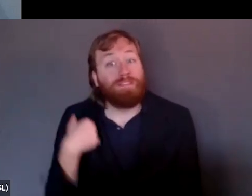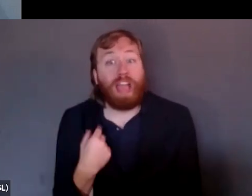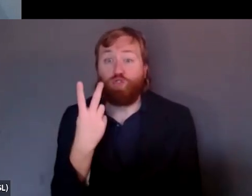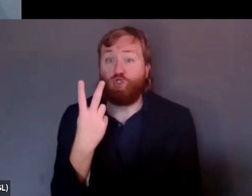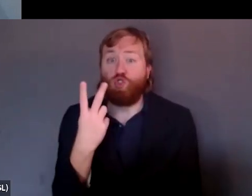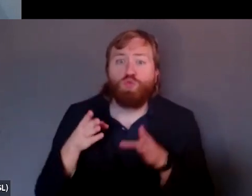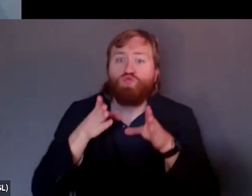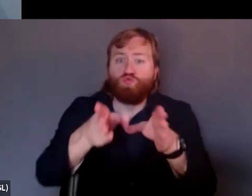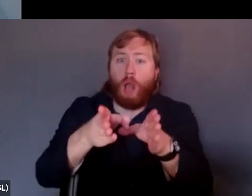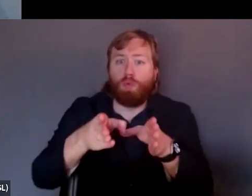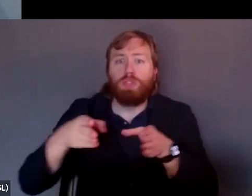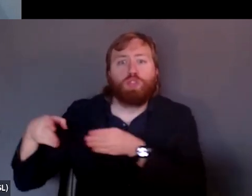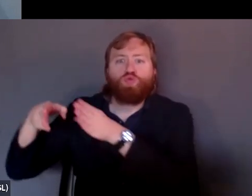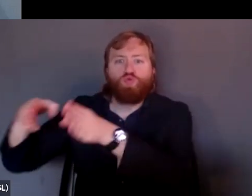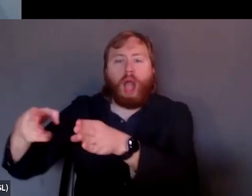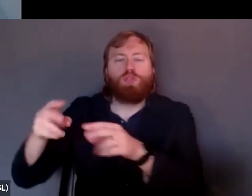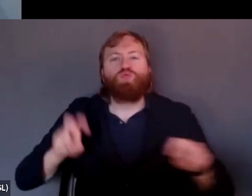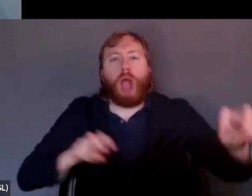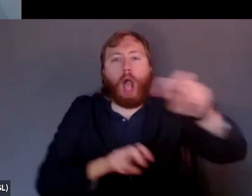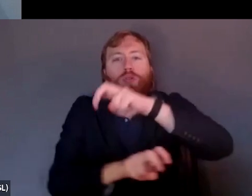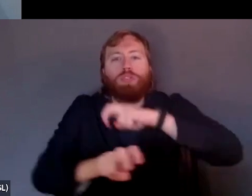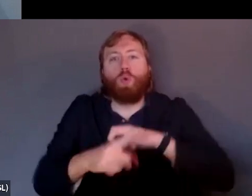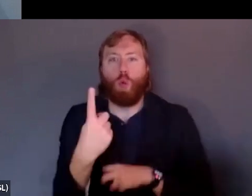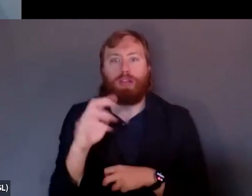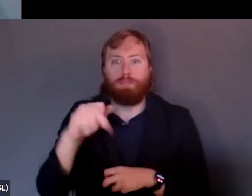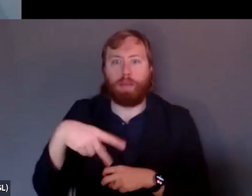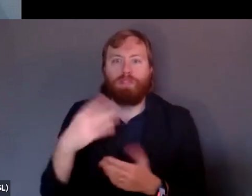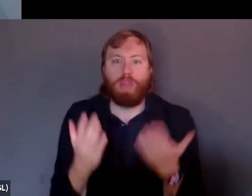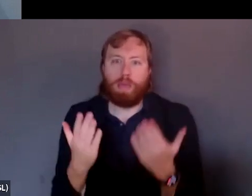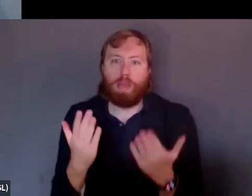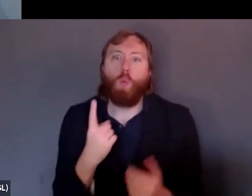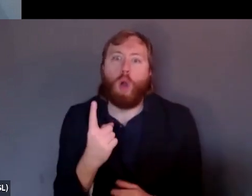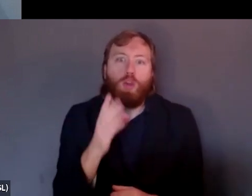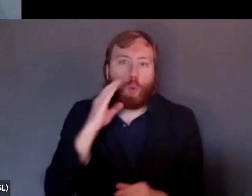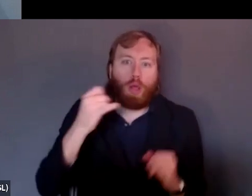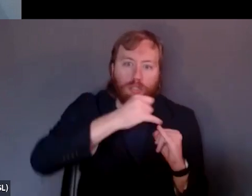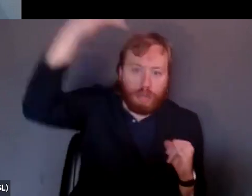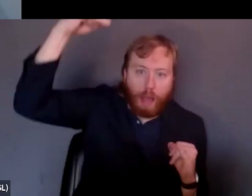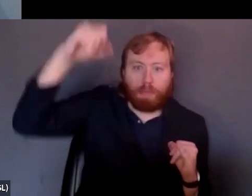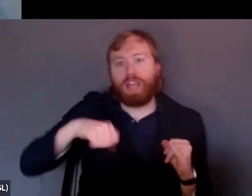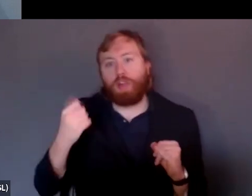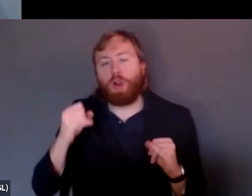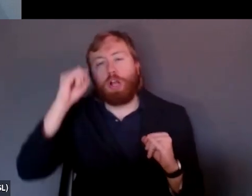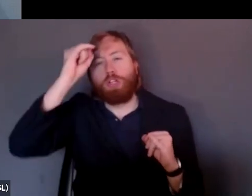you might want to have one solid line, one dash line, or one that has circles for the stops